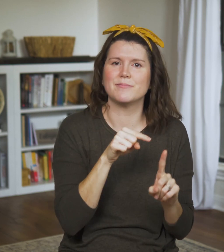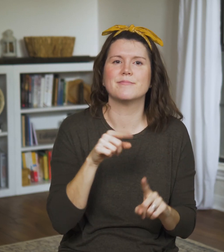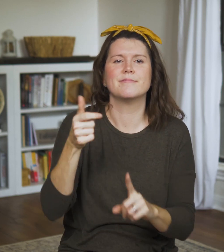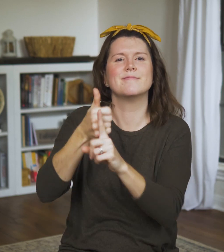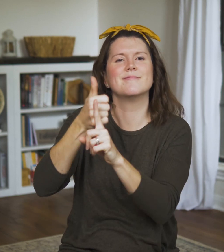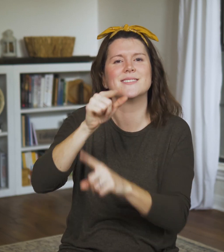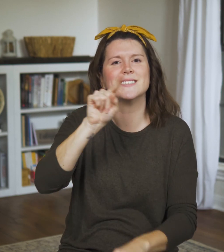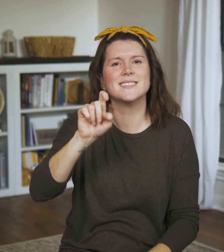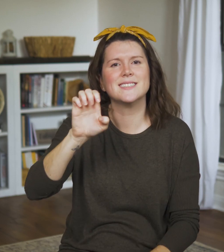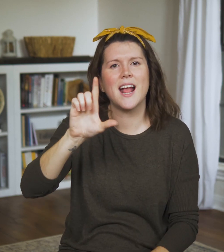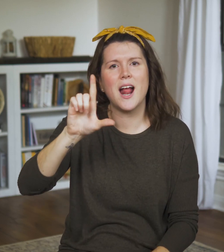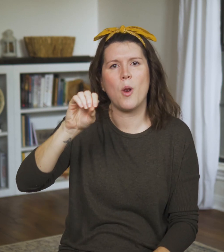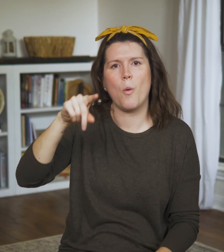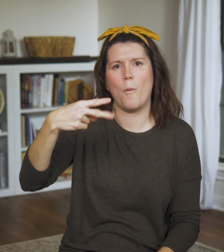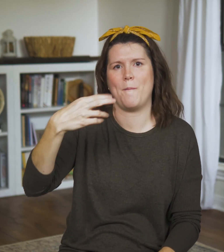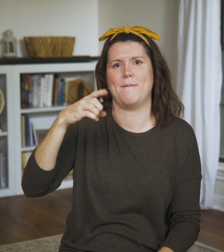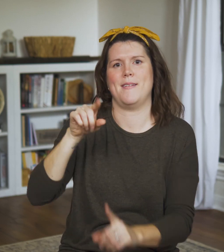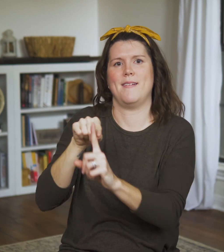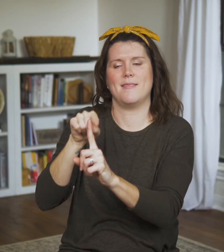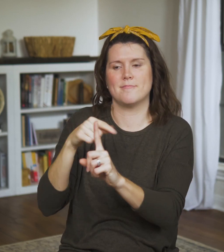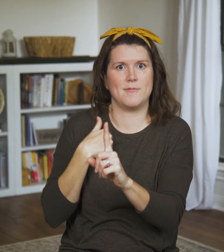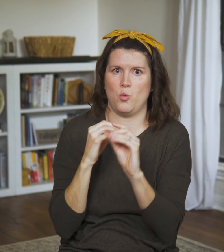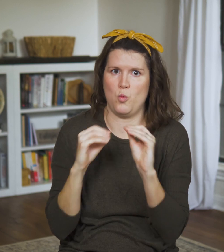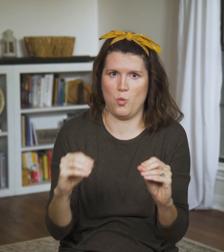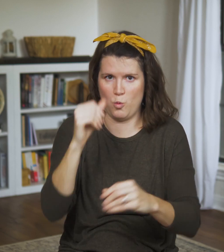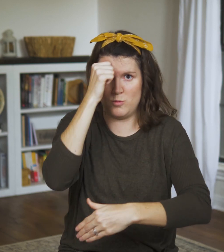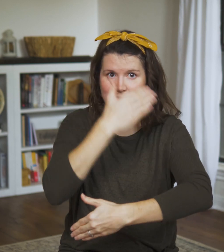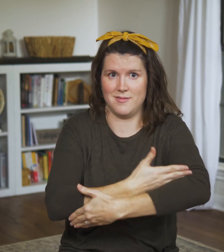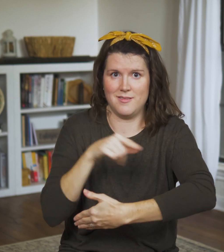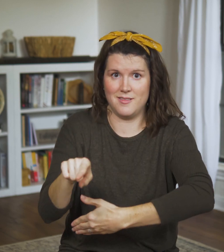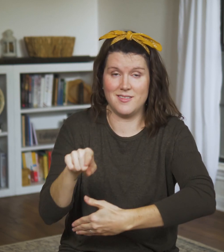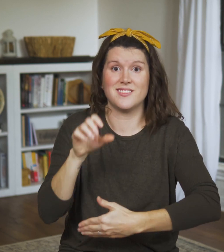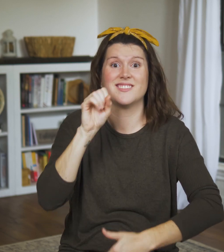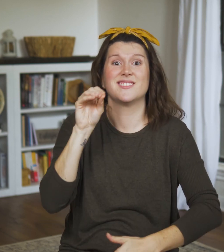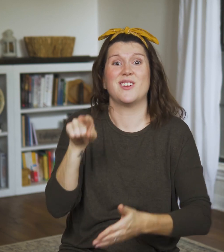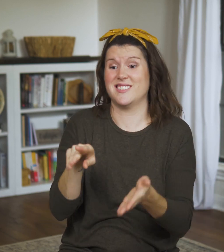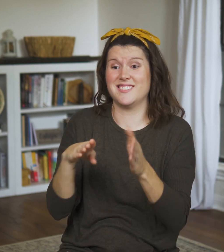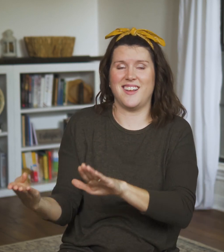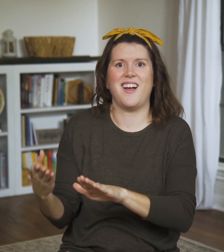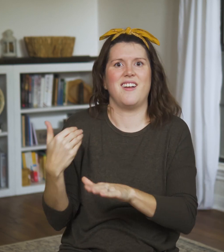He says to give larger plots of land to larger tribes